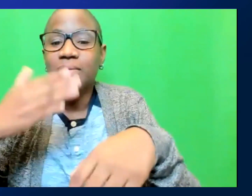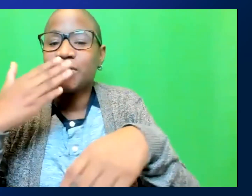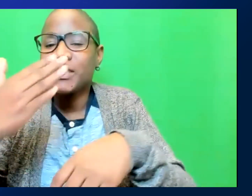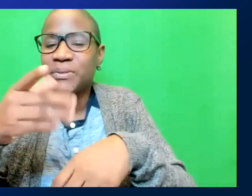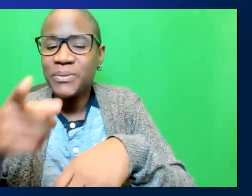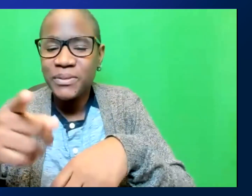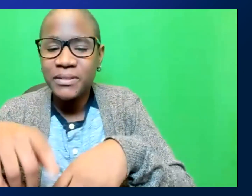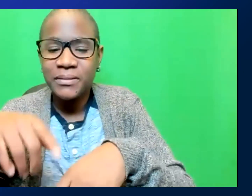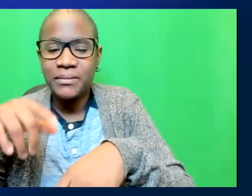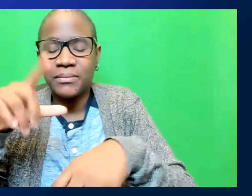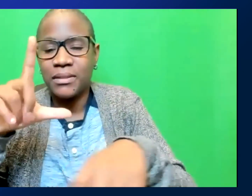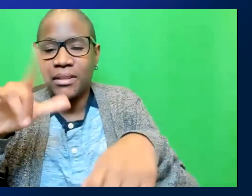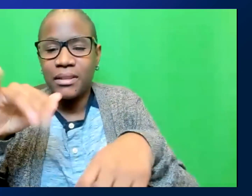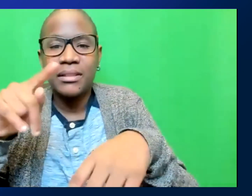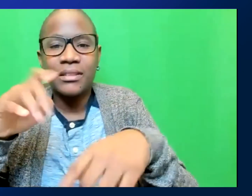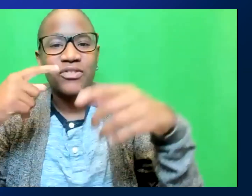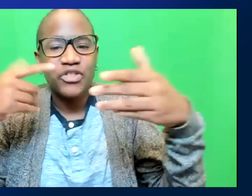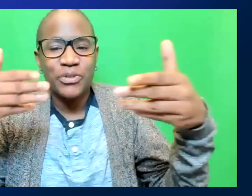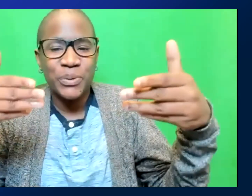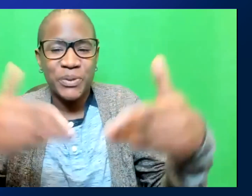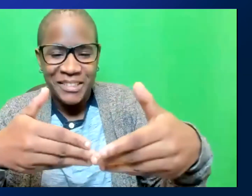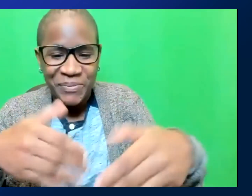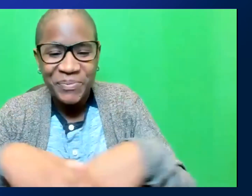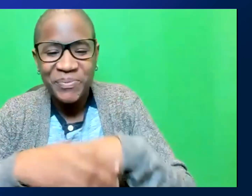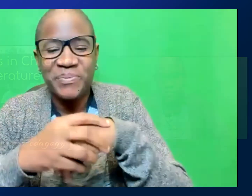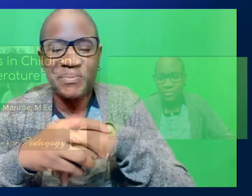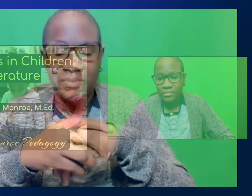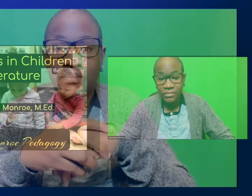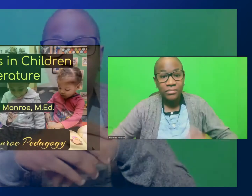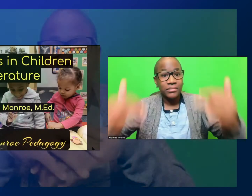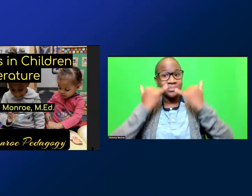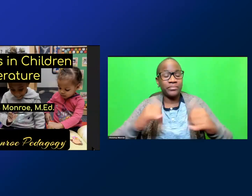about our students all right so i want to thank you lynette for that wonderful introduction